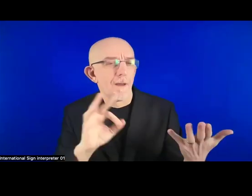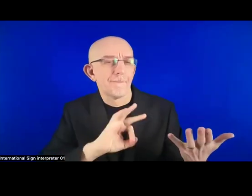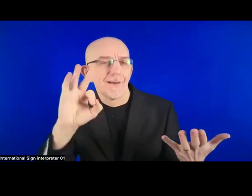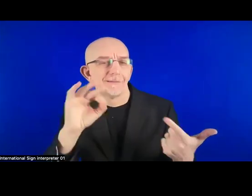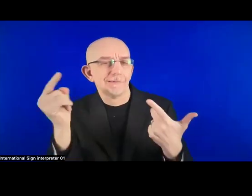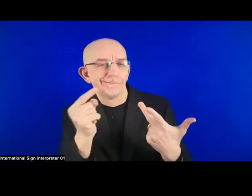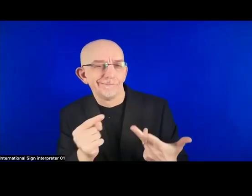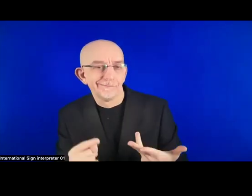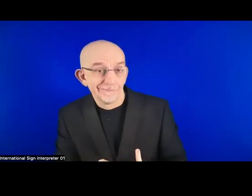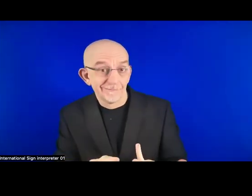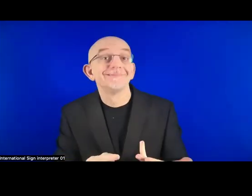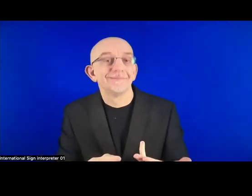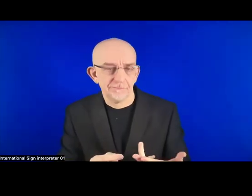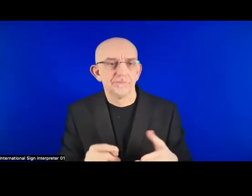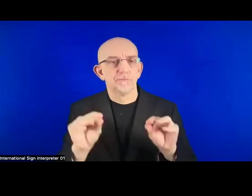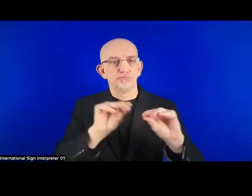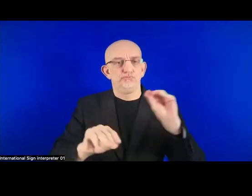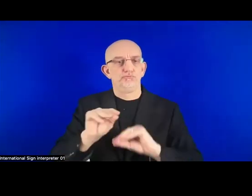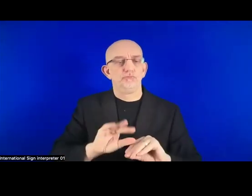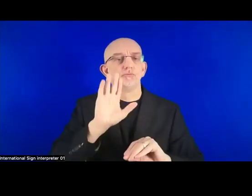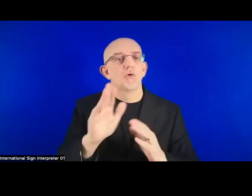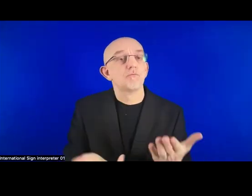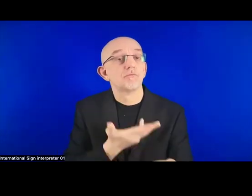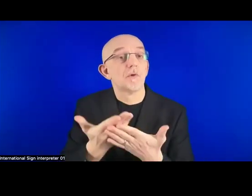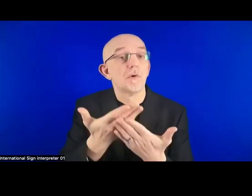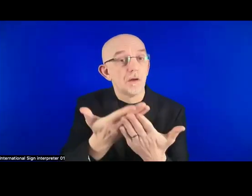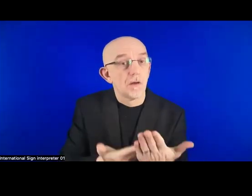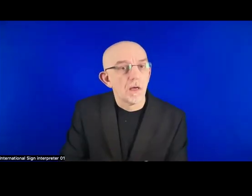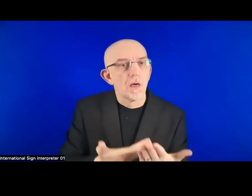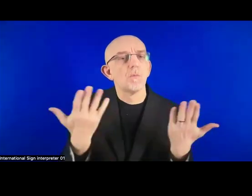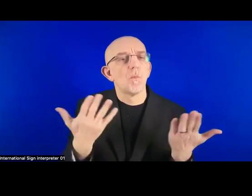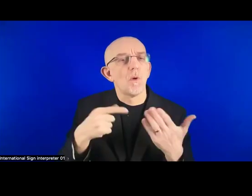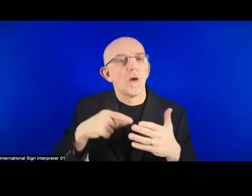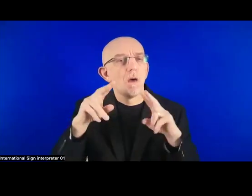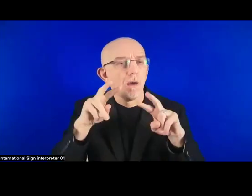terminology. It is therefore crucial that you familiarise yourself with this